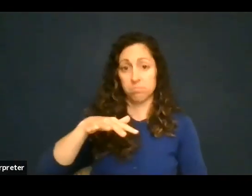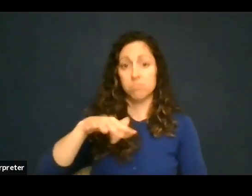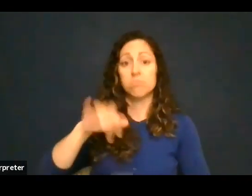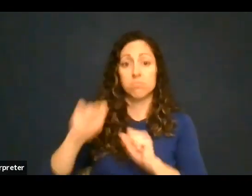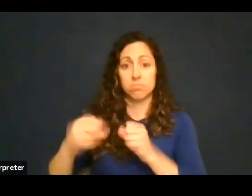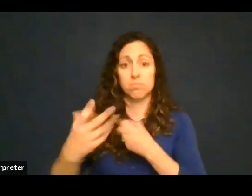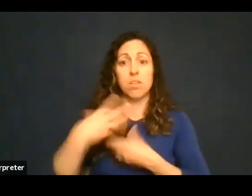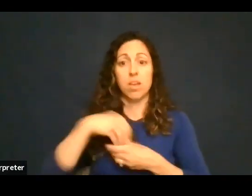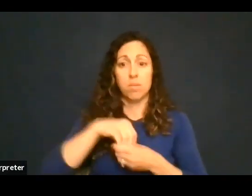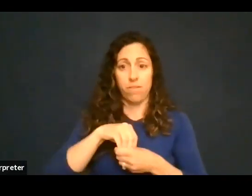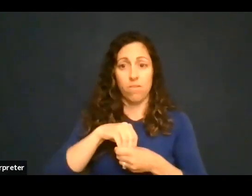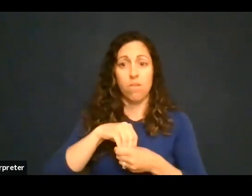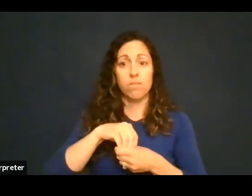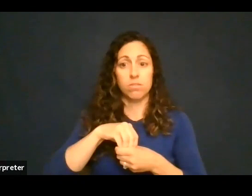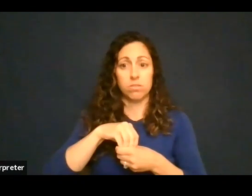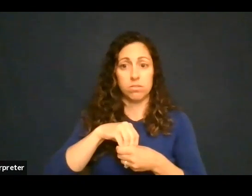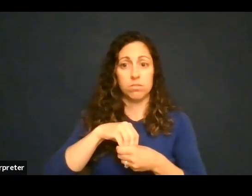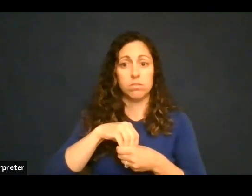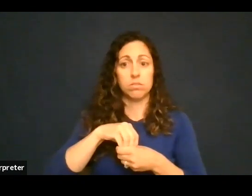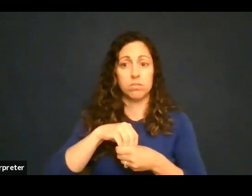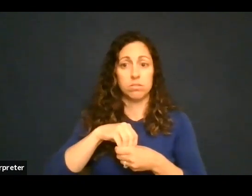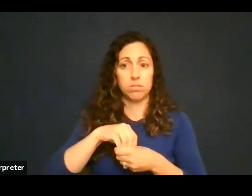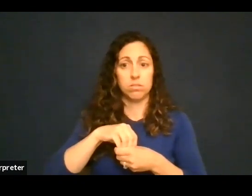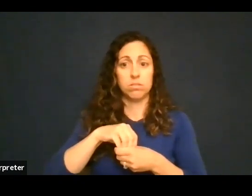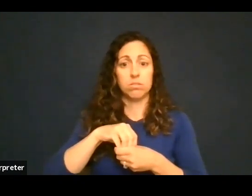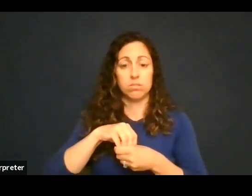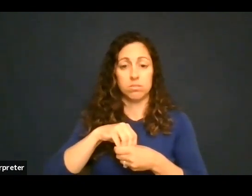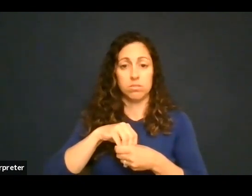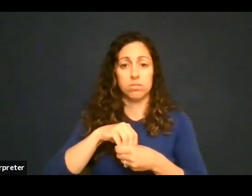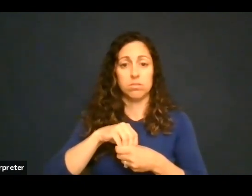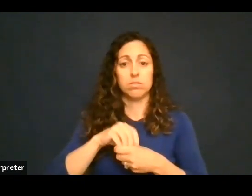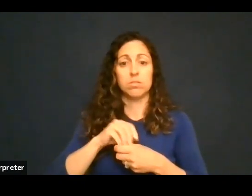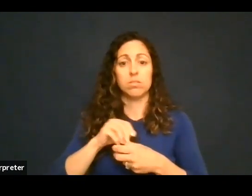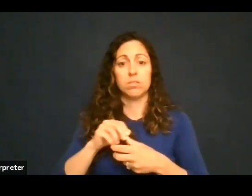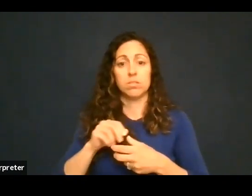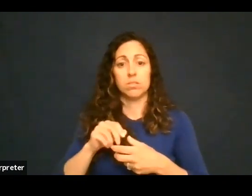And we have clinicians in Louisiana, as well as